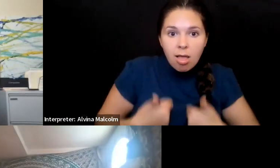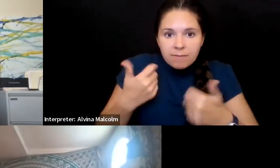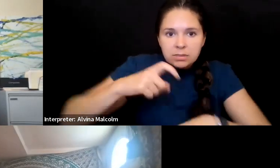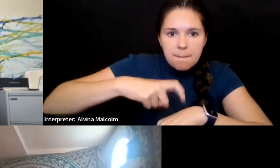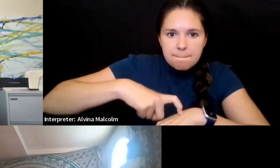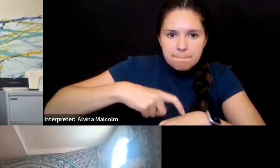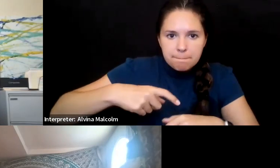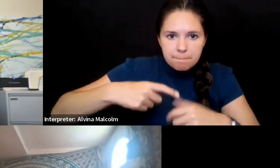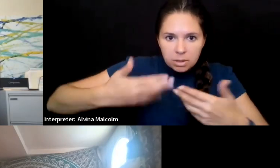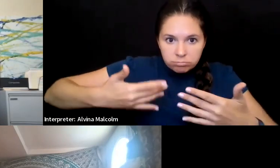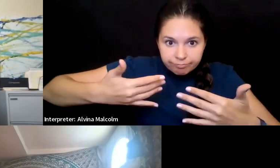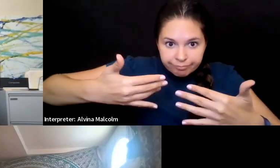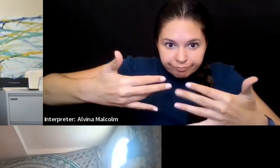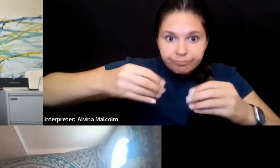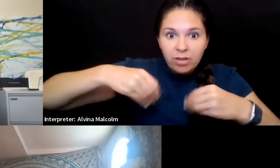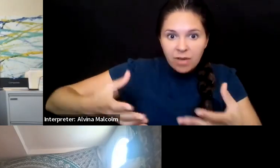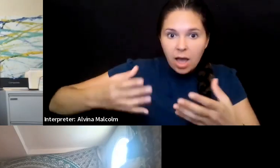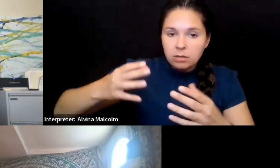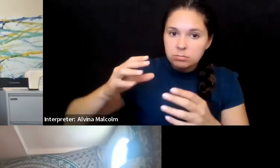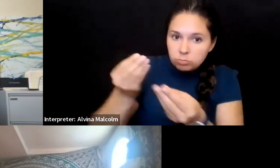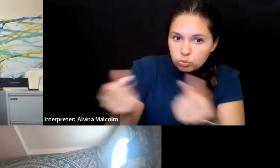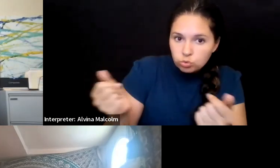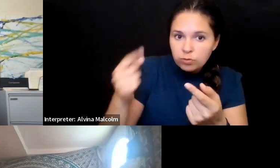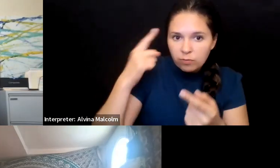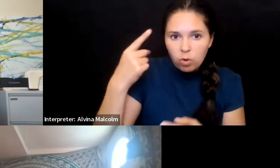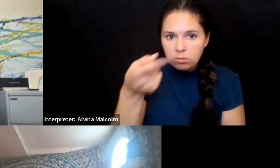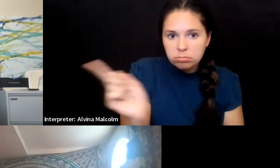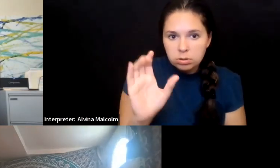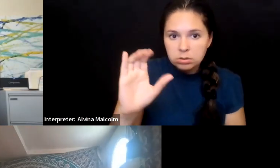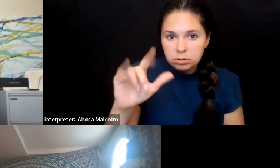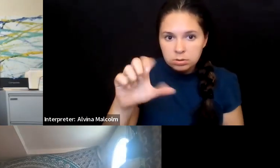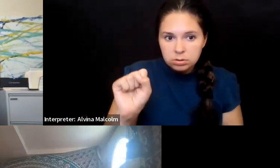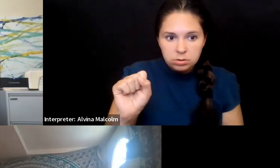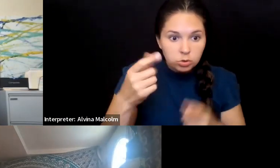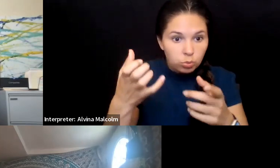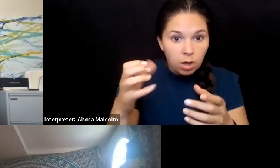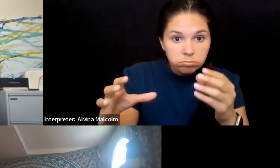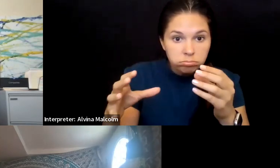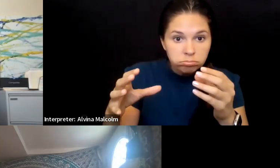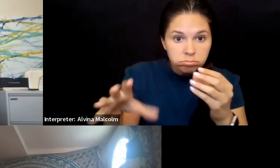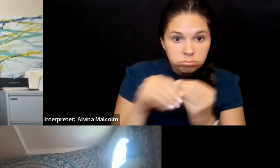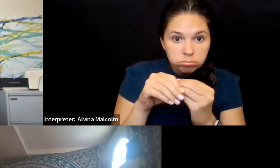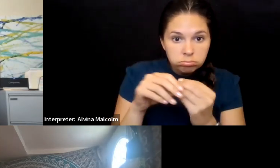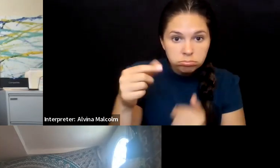calls. Red Cross is on the calls, and we handle problems that are real time,